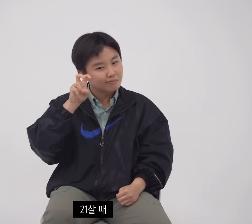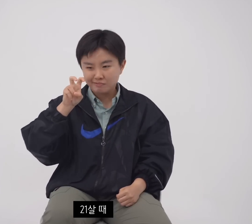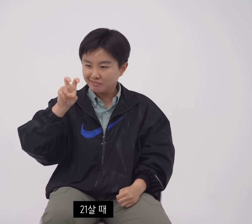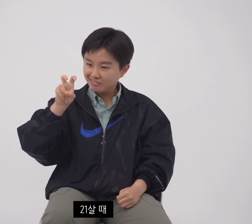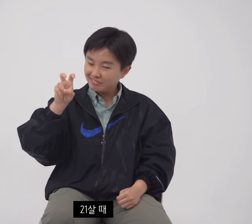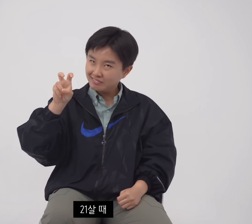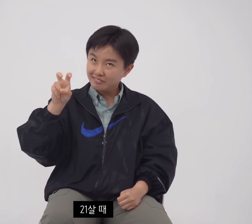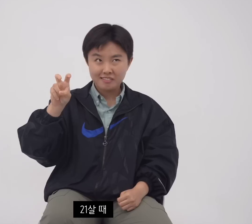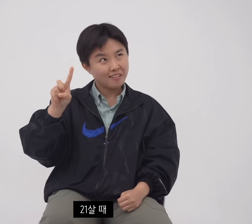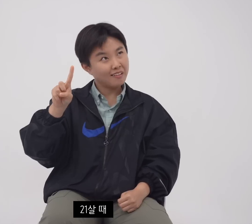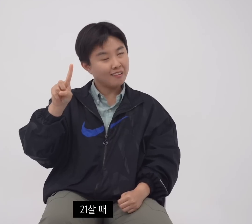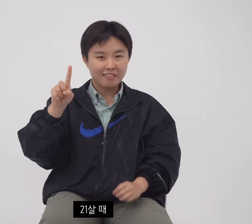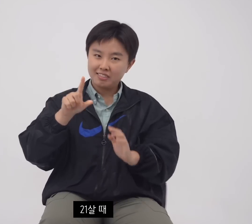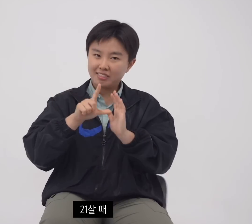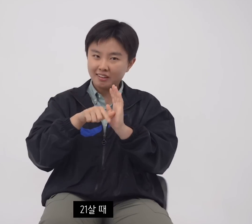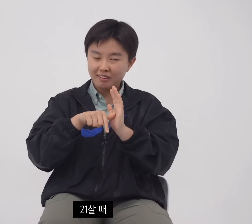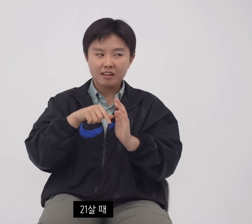When I was 21.